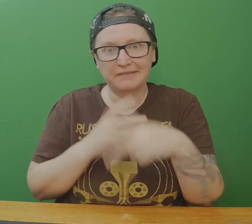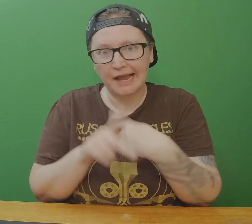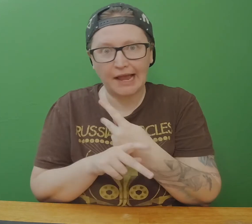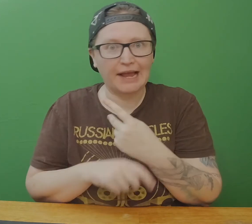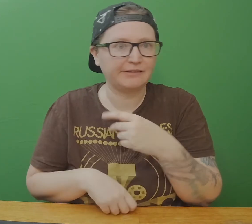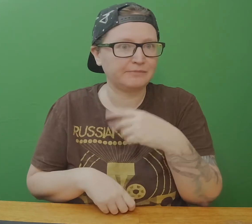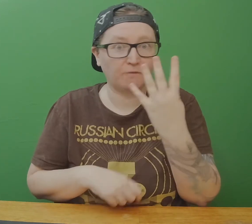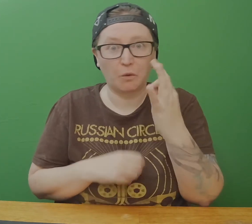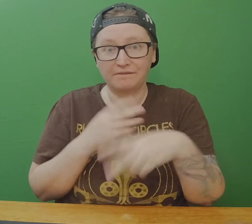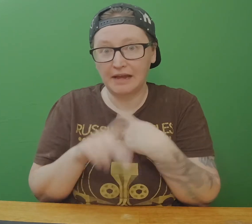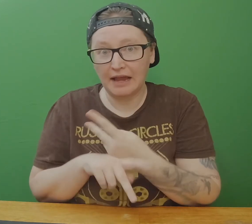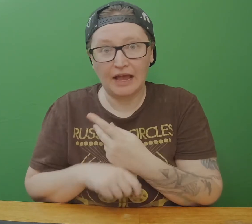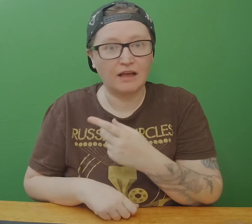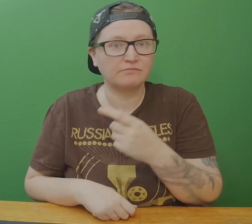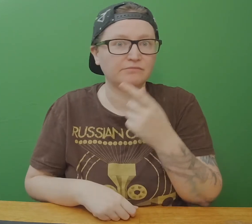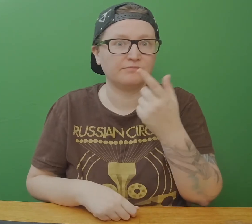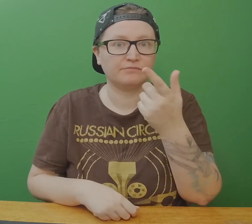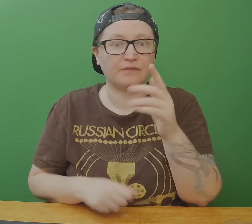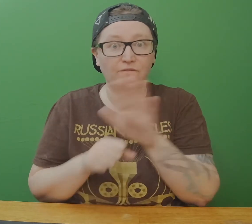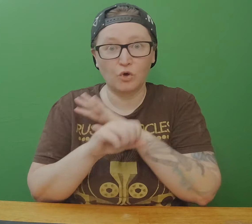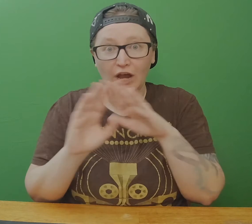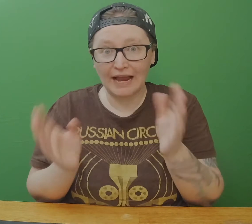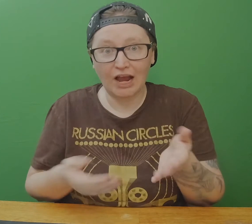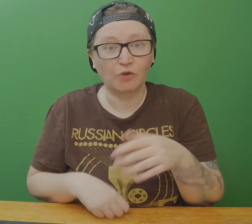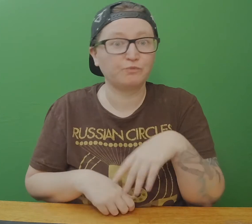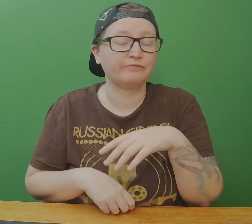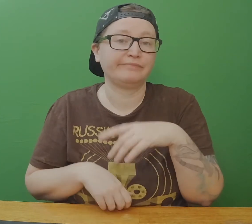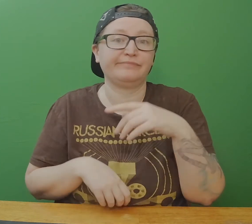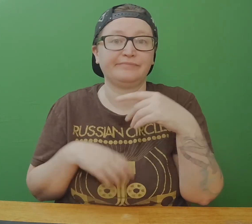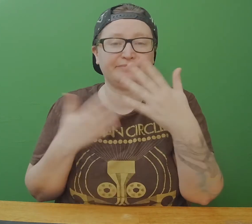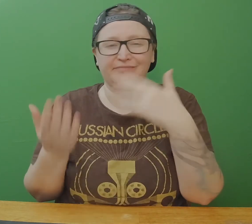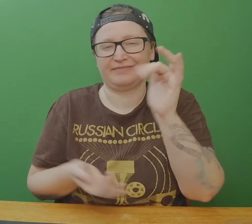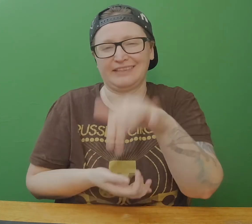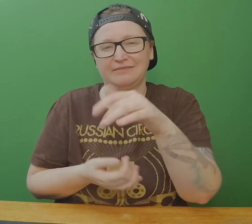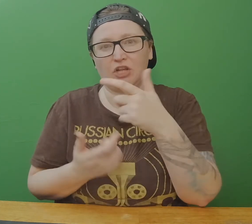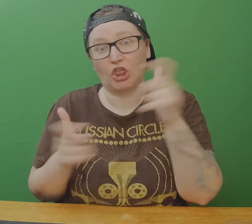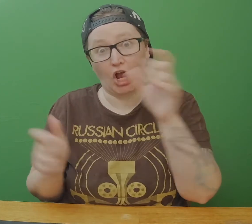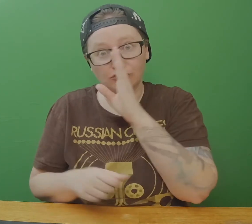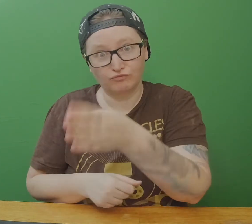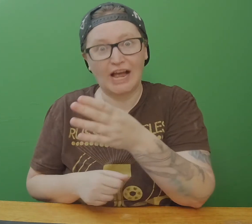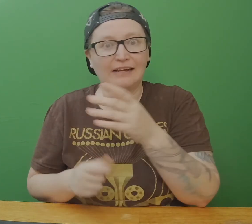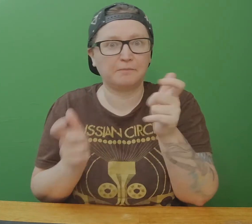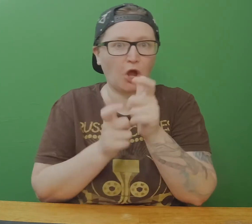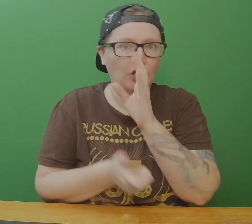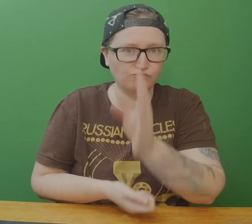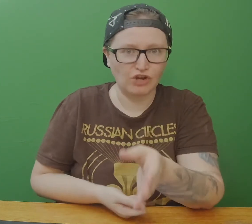maybe you want three of a kind or four of a kind a full house that sort of deal so maybe a large